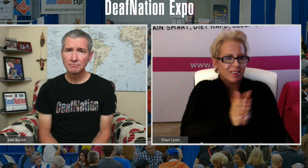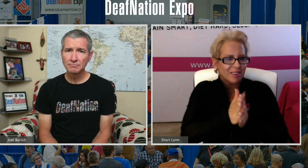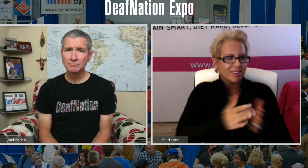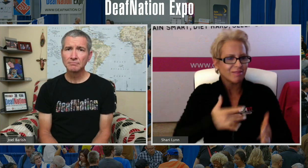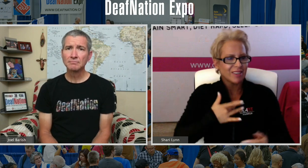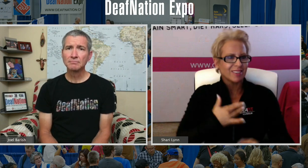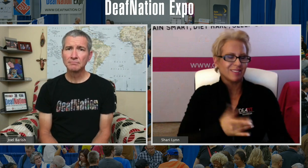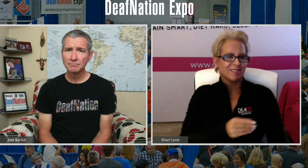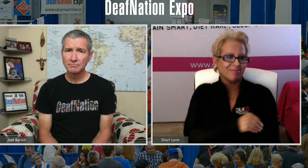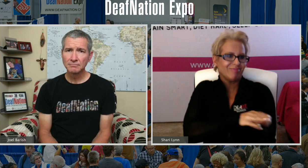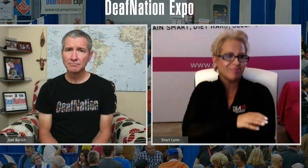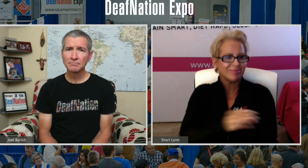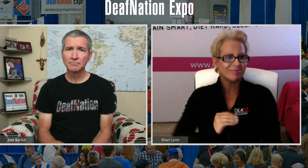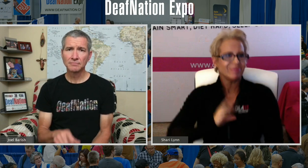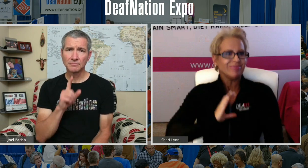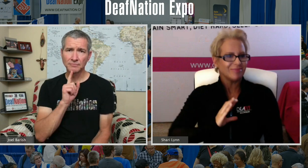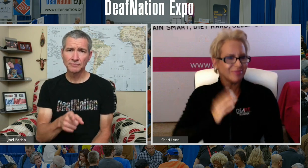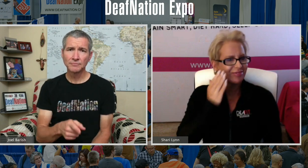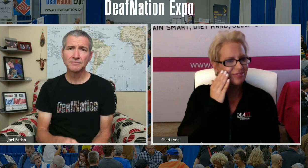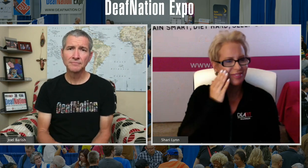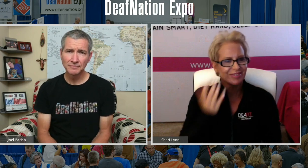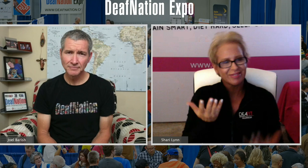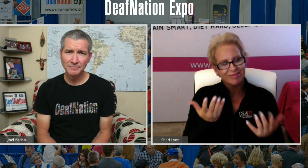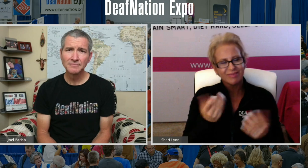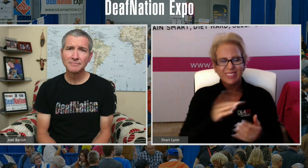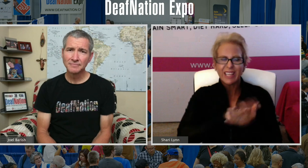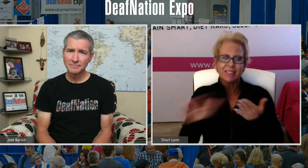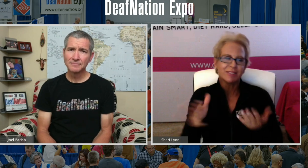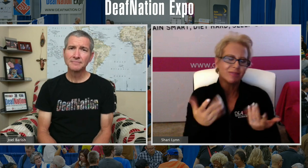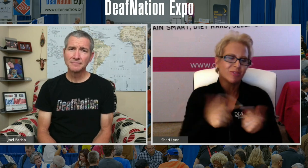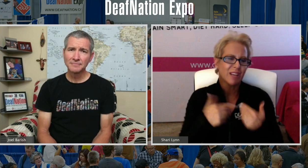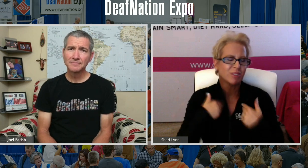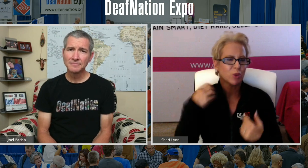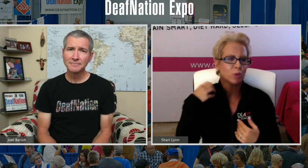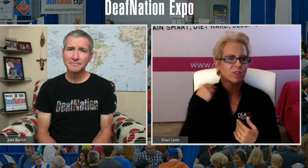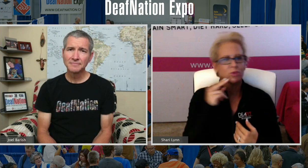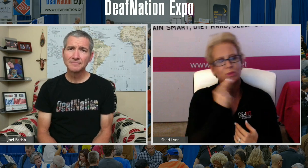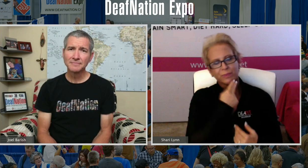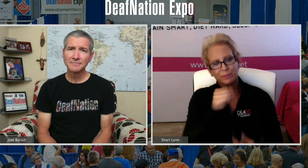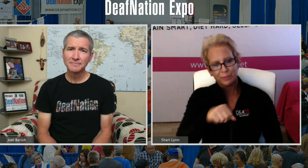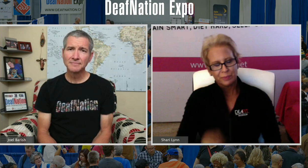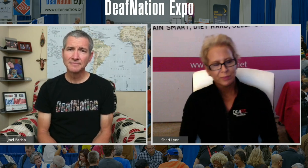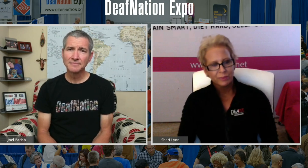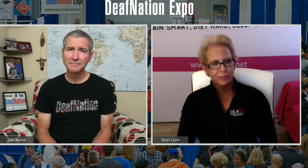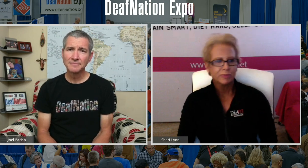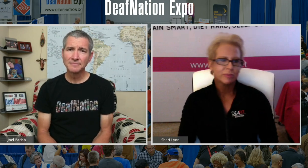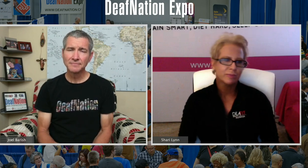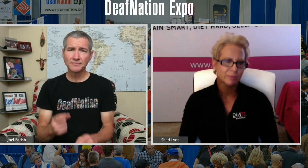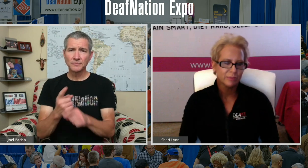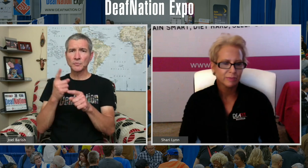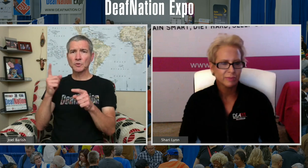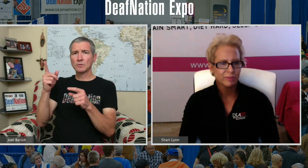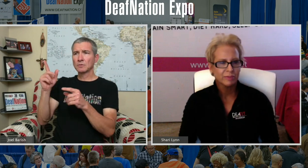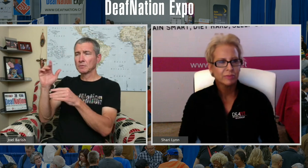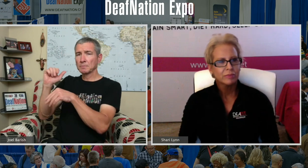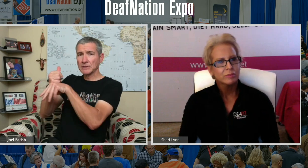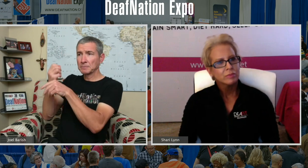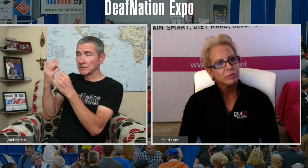It motivates you even more and makes you feel inspired you know? It’s nice to have a nutrition coach. Right.